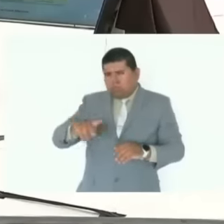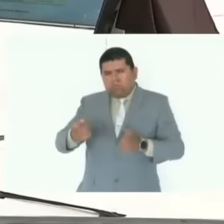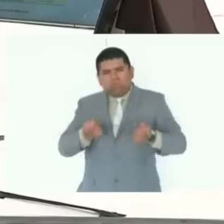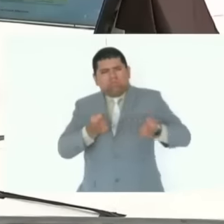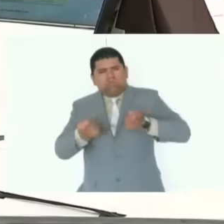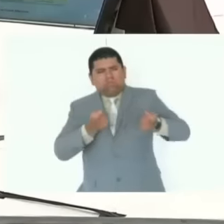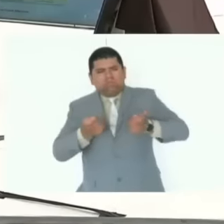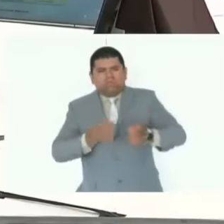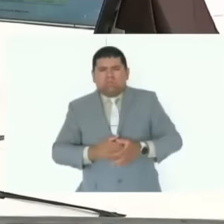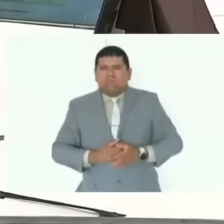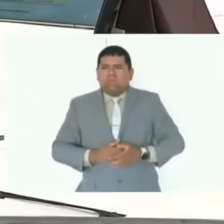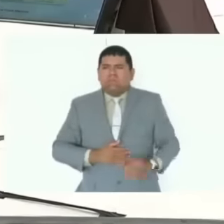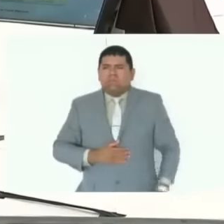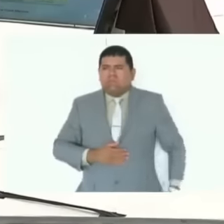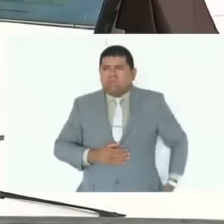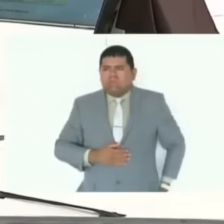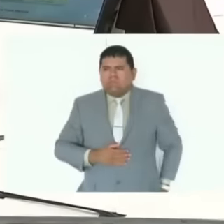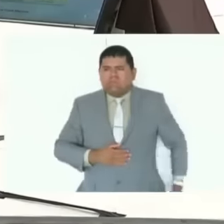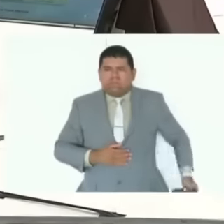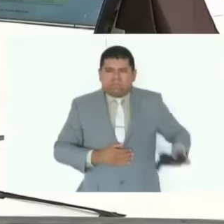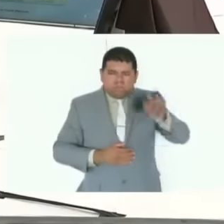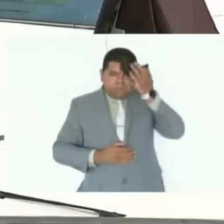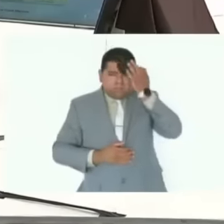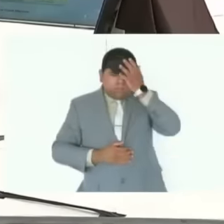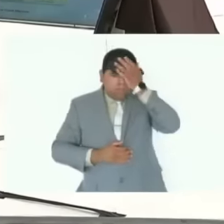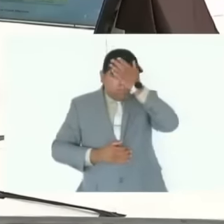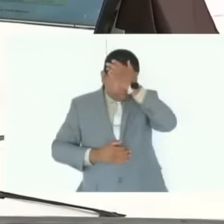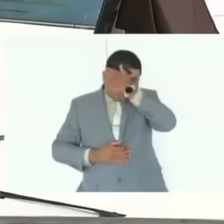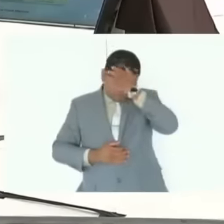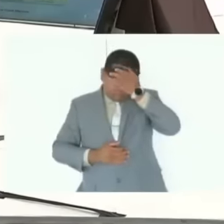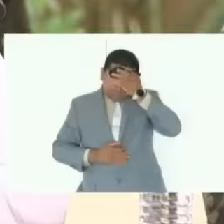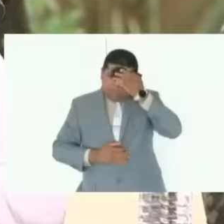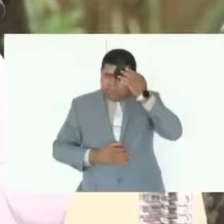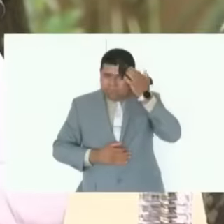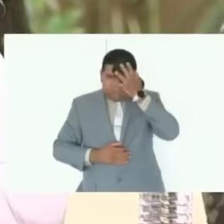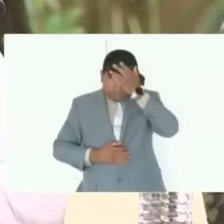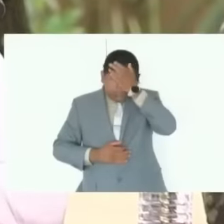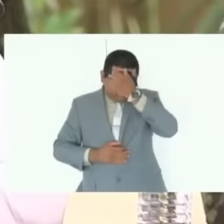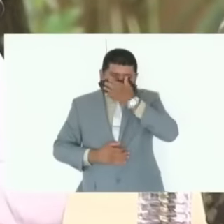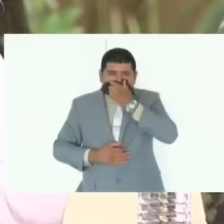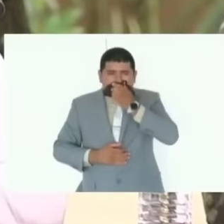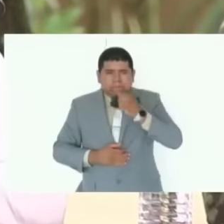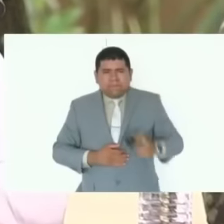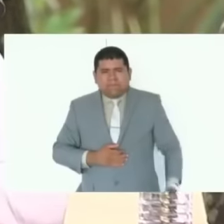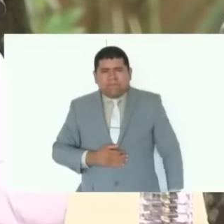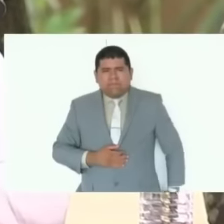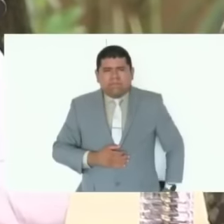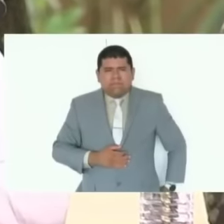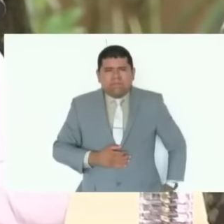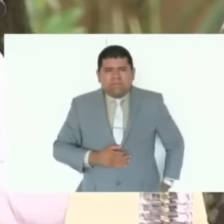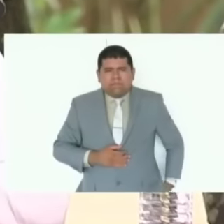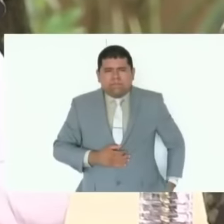airport. Last April, the first stage was completed, putting the 3,100 million of